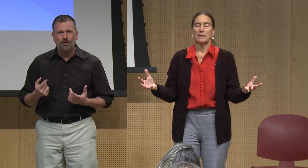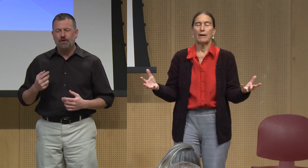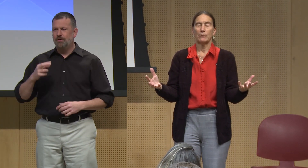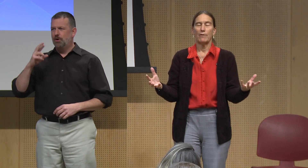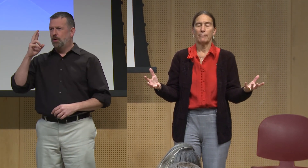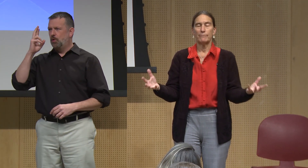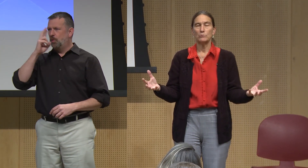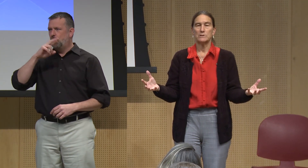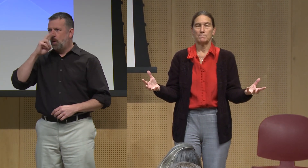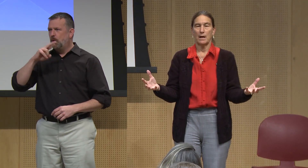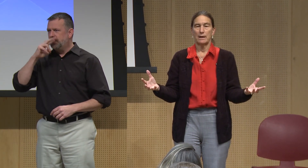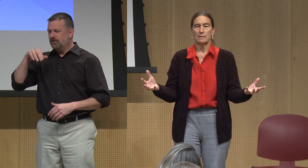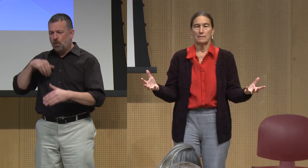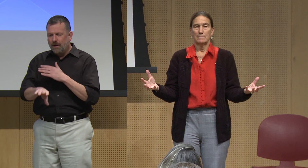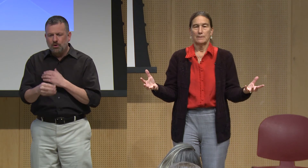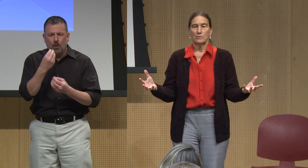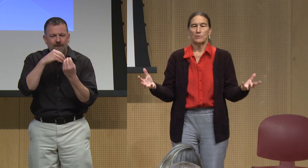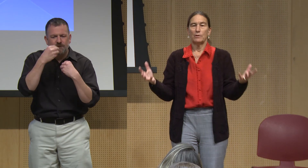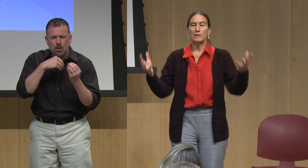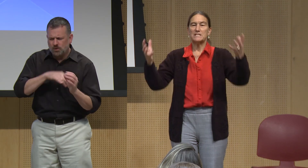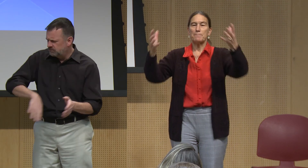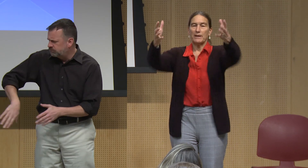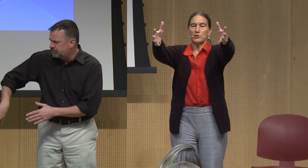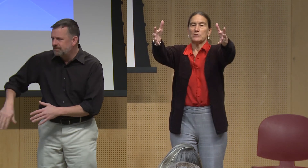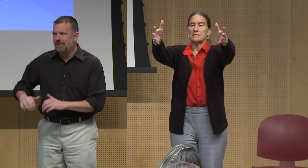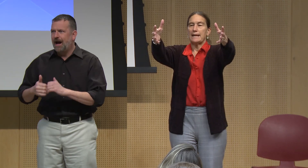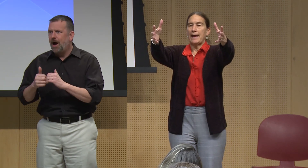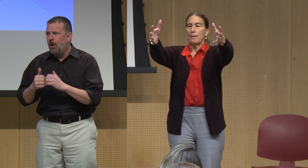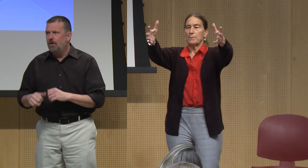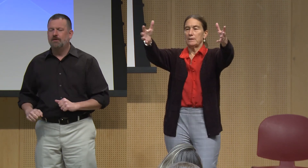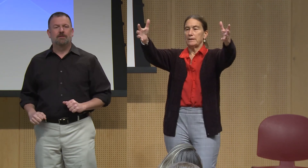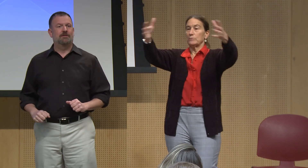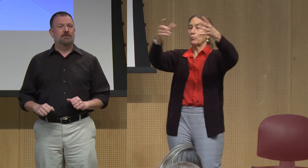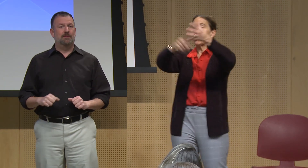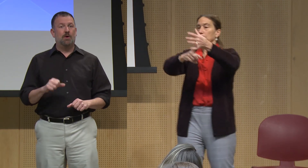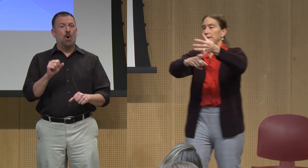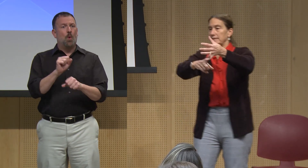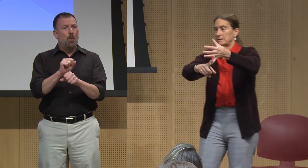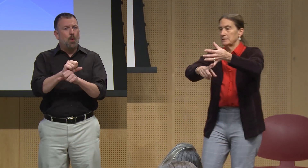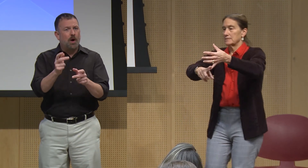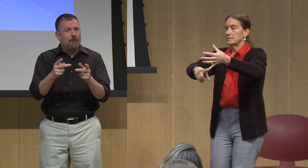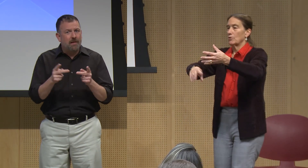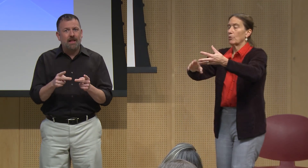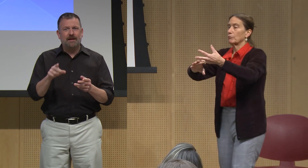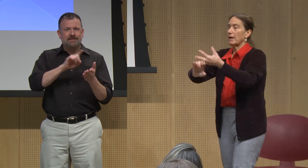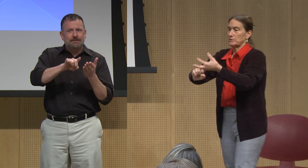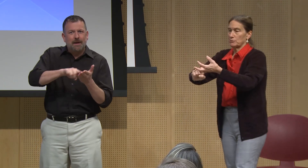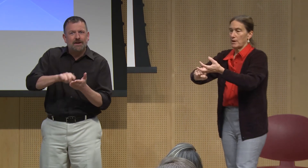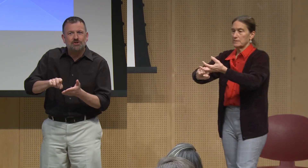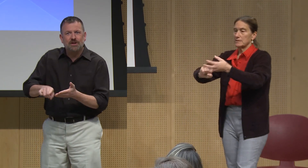OF OUR FOOD SUPPLY, THE INSPECTIONS THAT HAPPEN IN WORKPLACES OR IN RESTAURANTS.